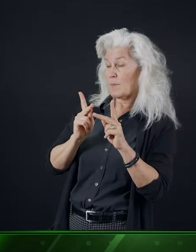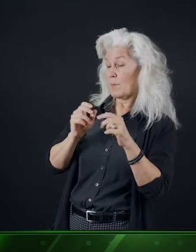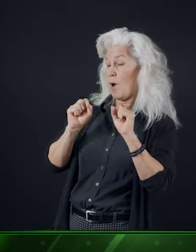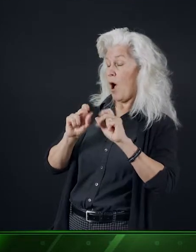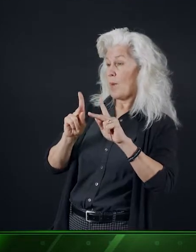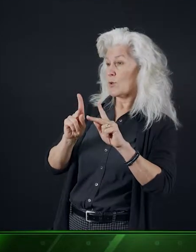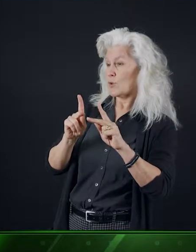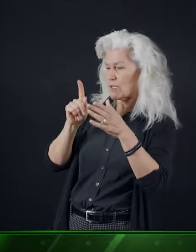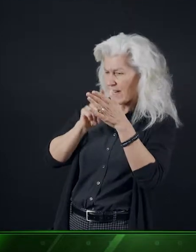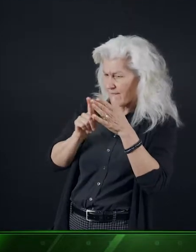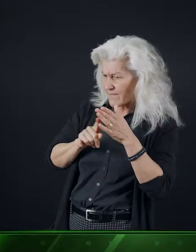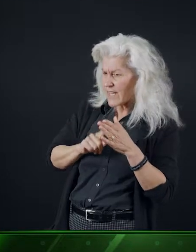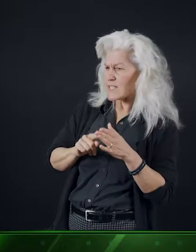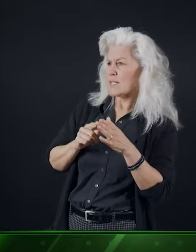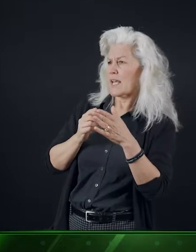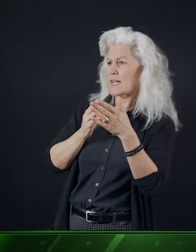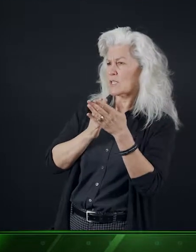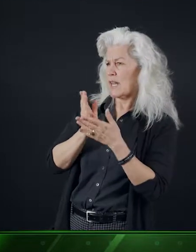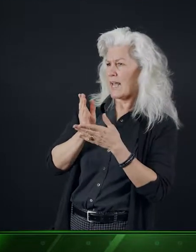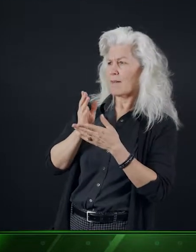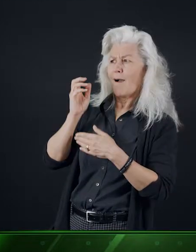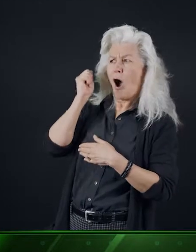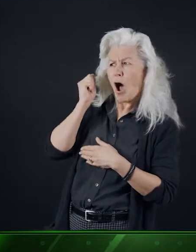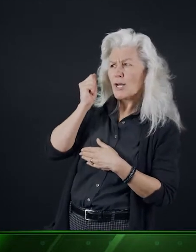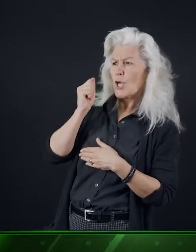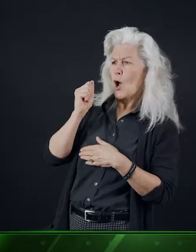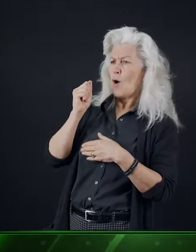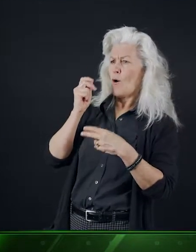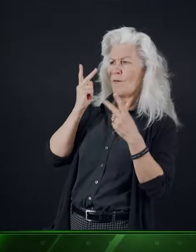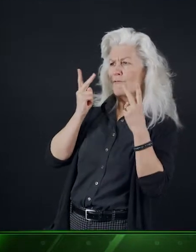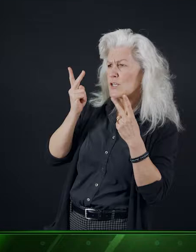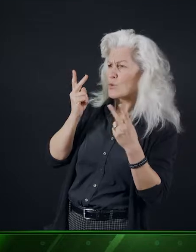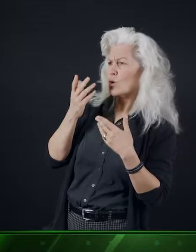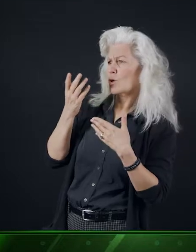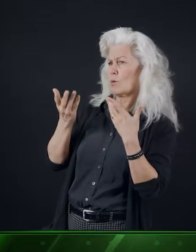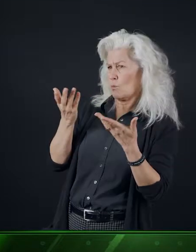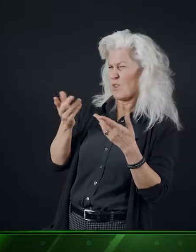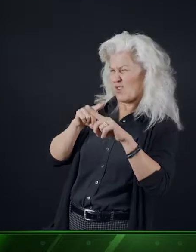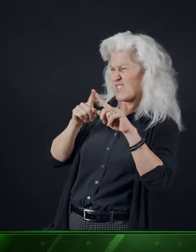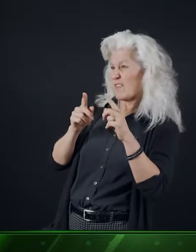And in coming months, users will be able to filter search results in the store by one or more of these features,